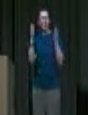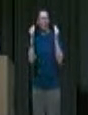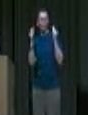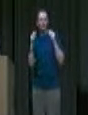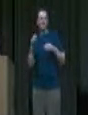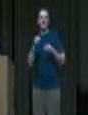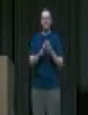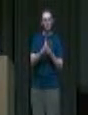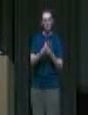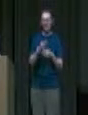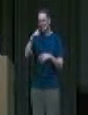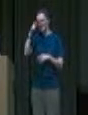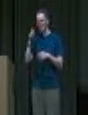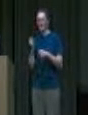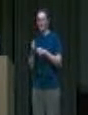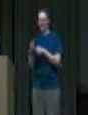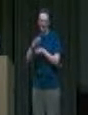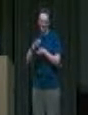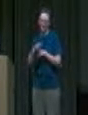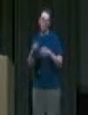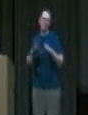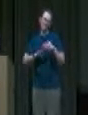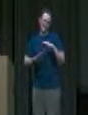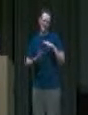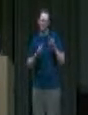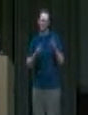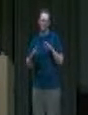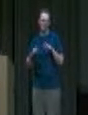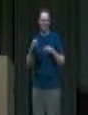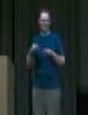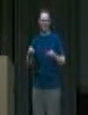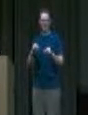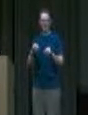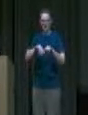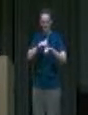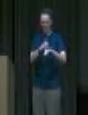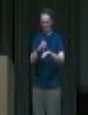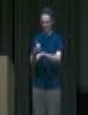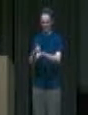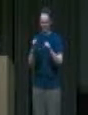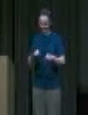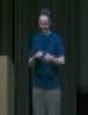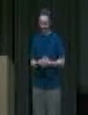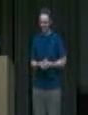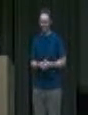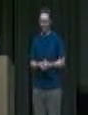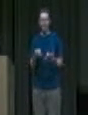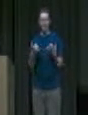year that's basically ready for material to be to be placed there uh right now there's a it's